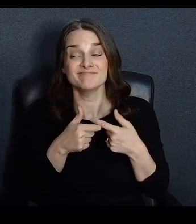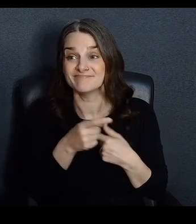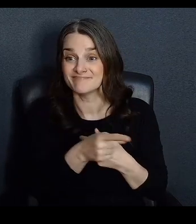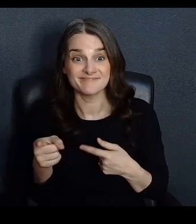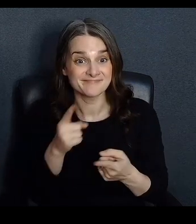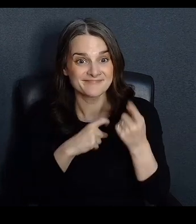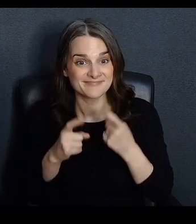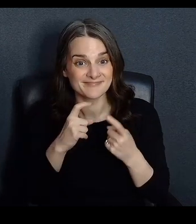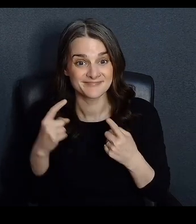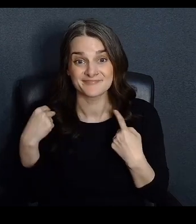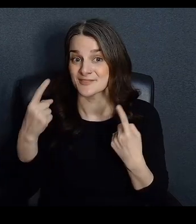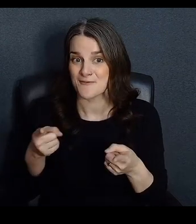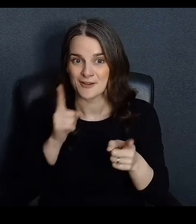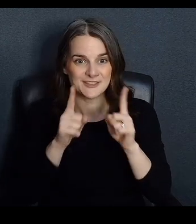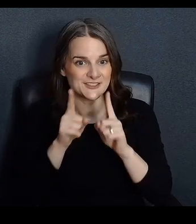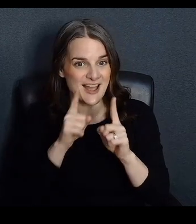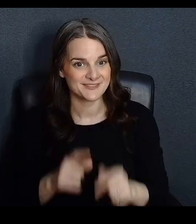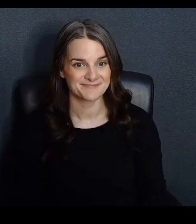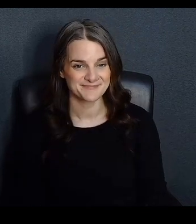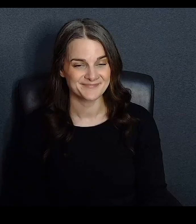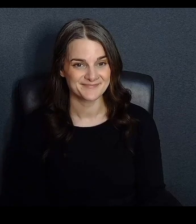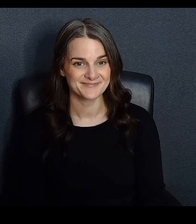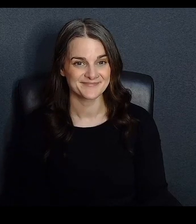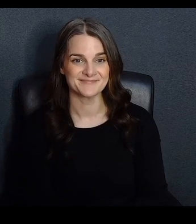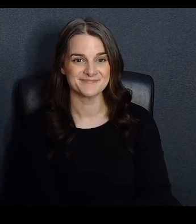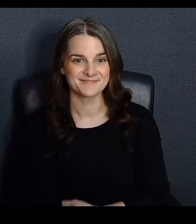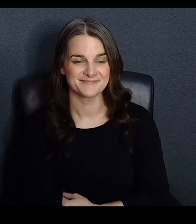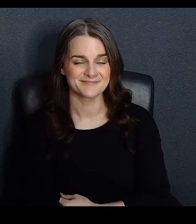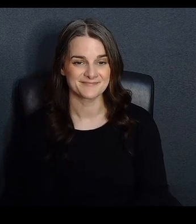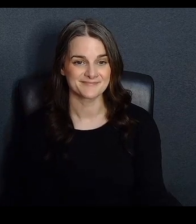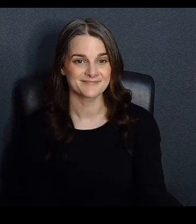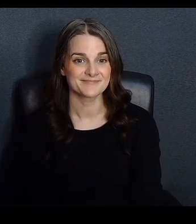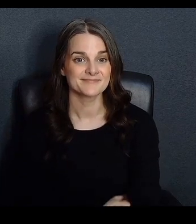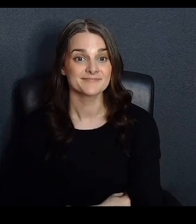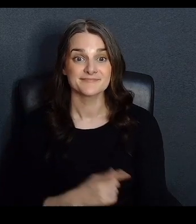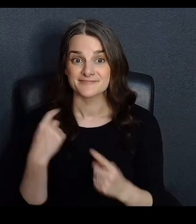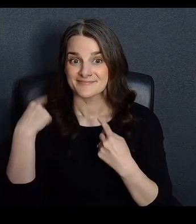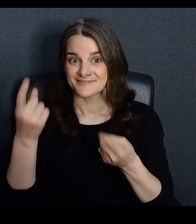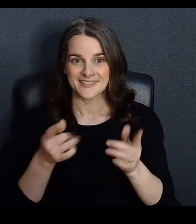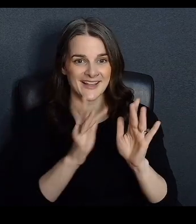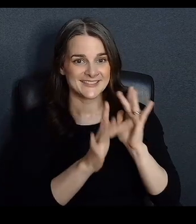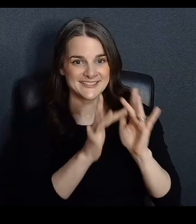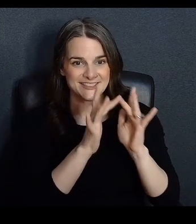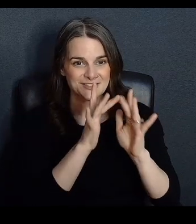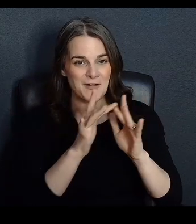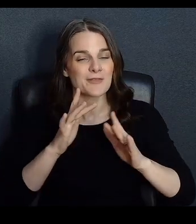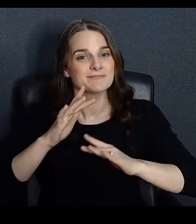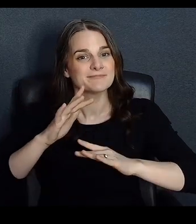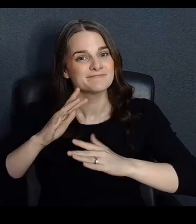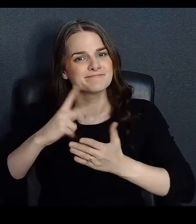far in the chat. So we've covered some digital platforms for viewing your schedule.